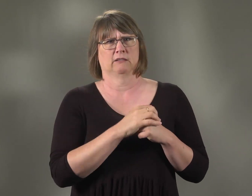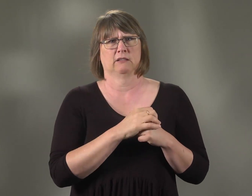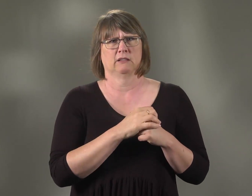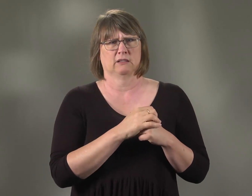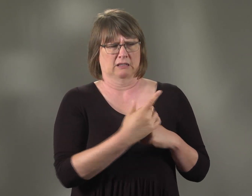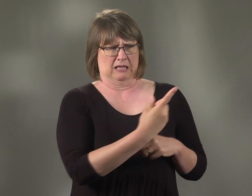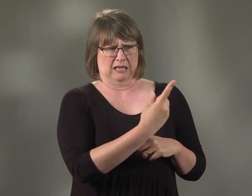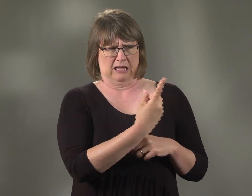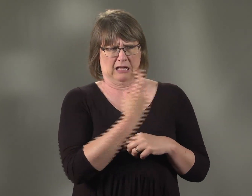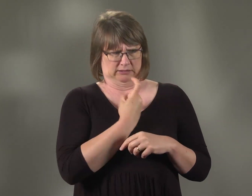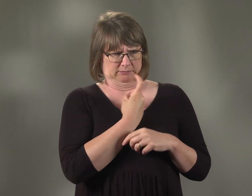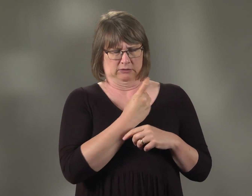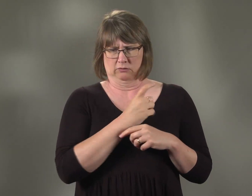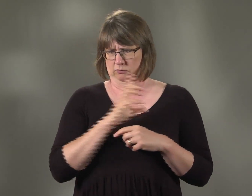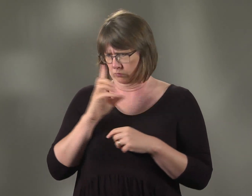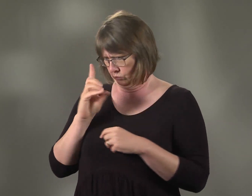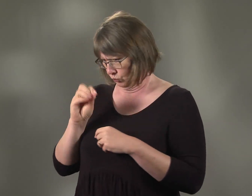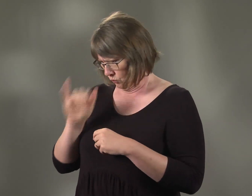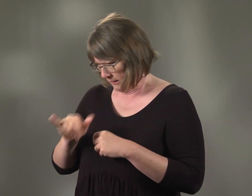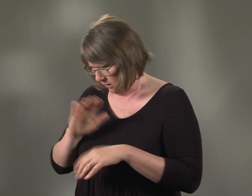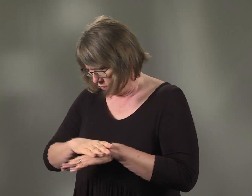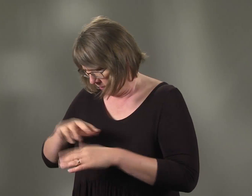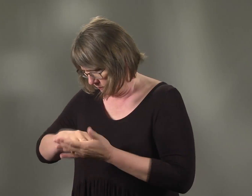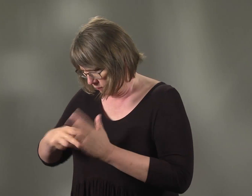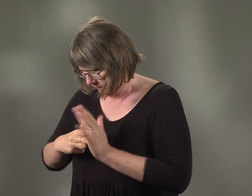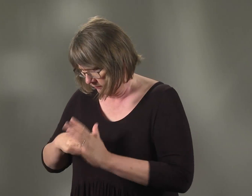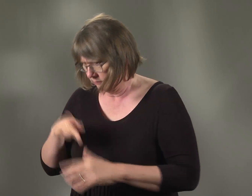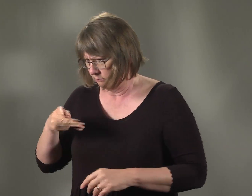and asked me, "Did you do that on purpose?"